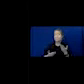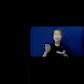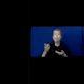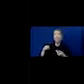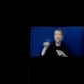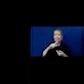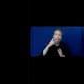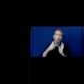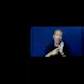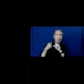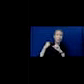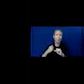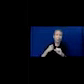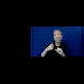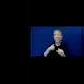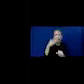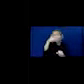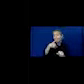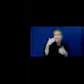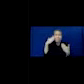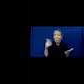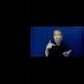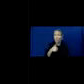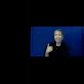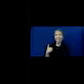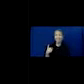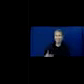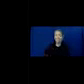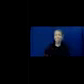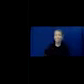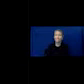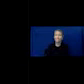So it's important to gather that information from friends and family.